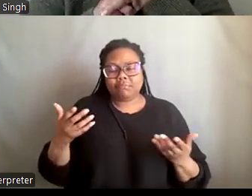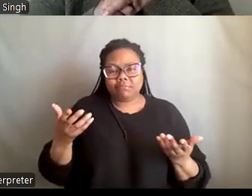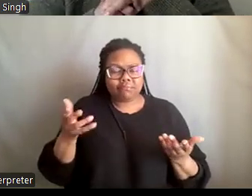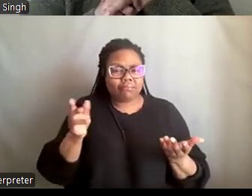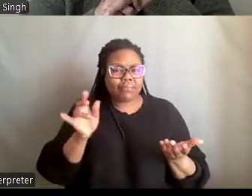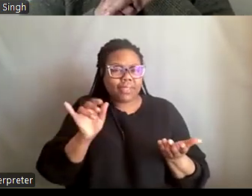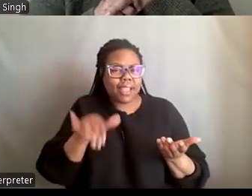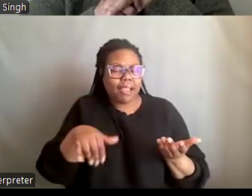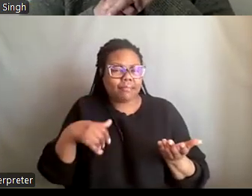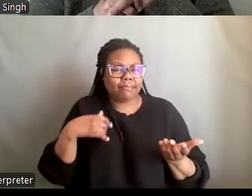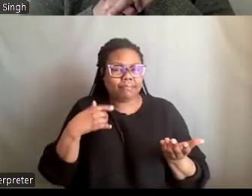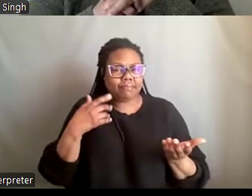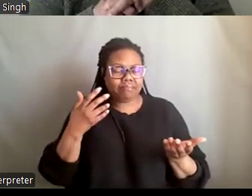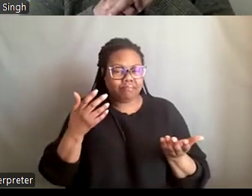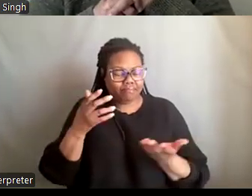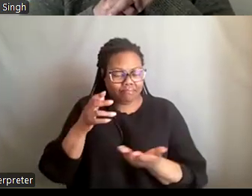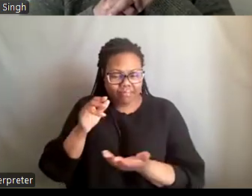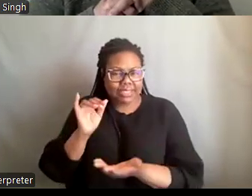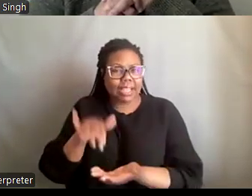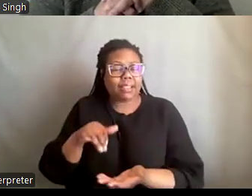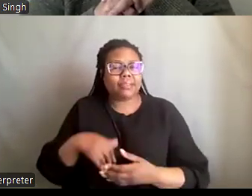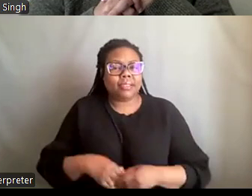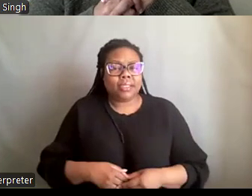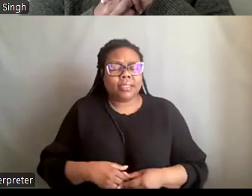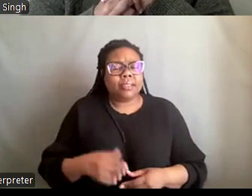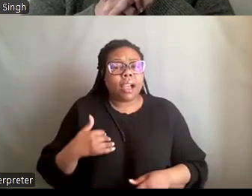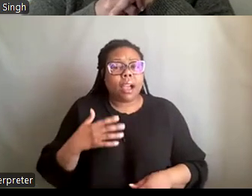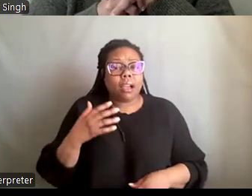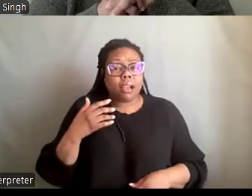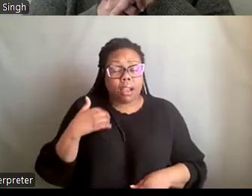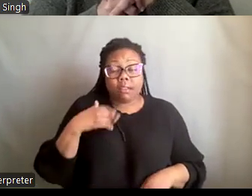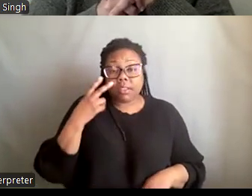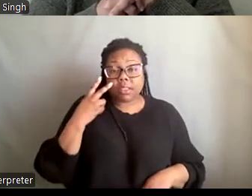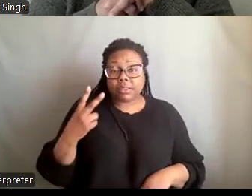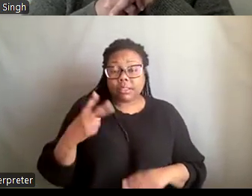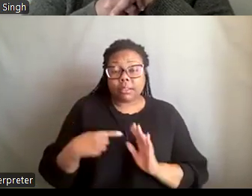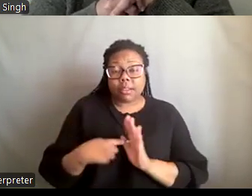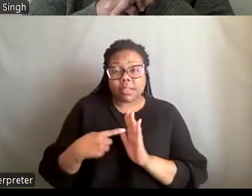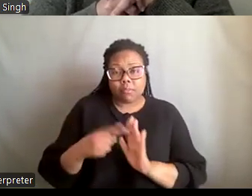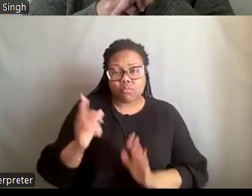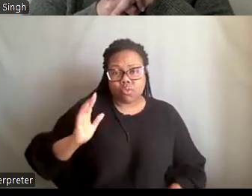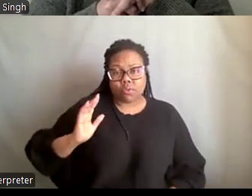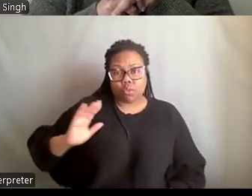Yeah, I think that's what it is.